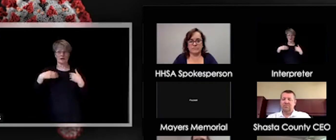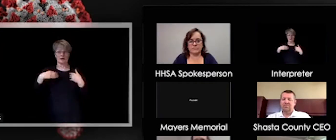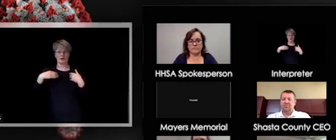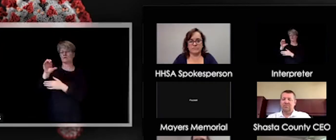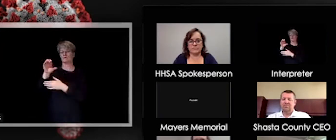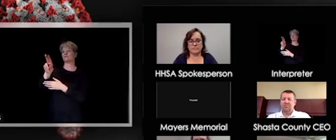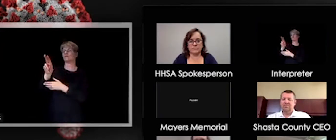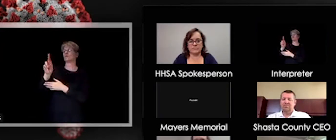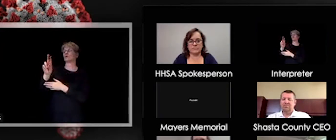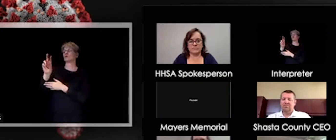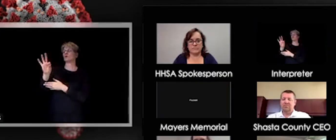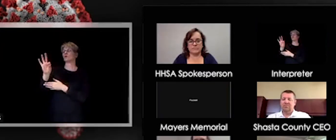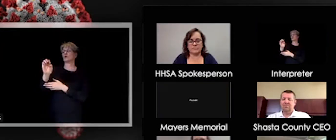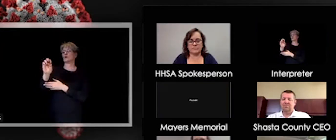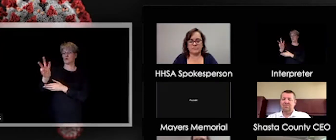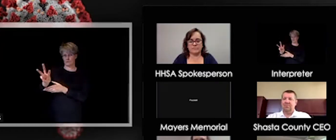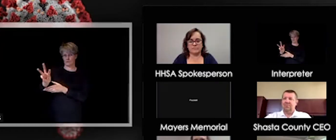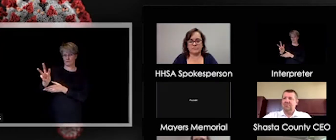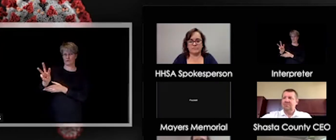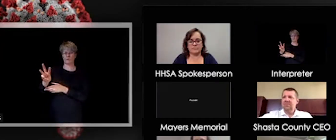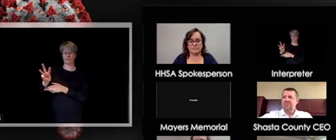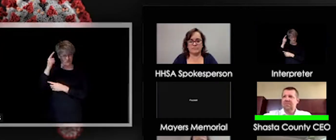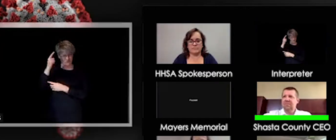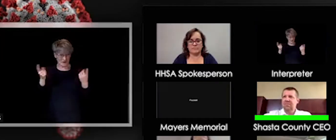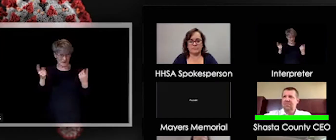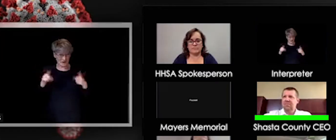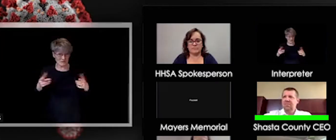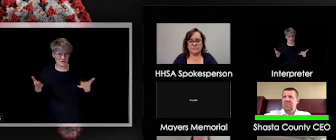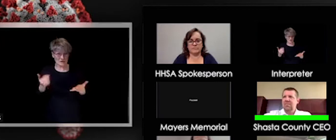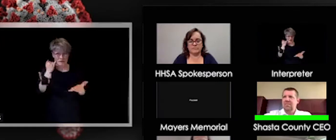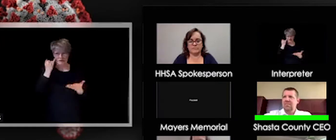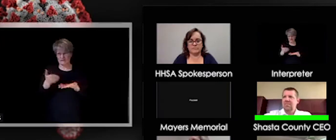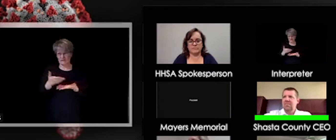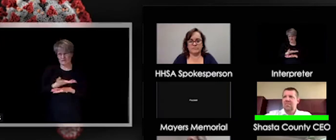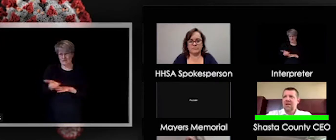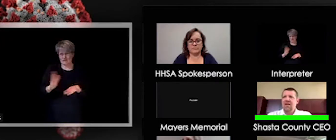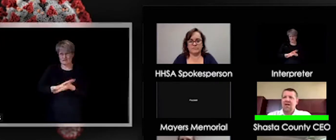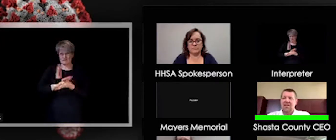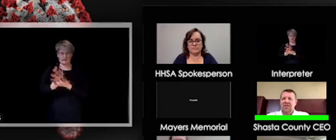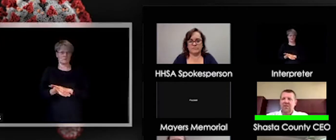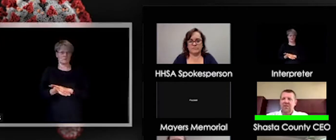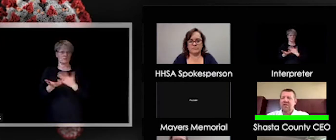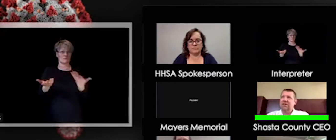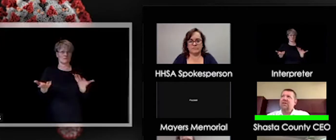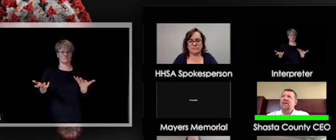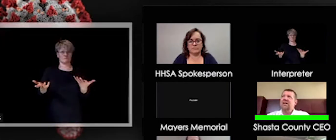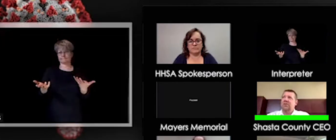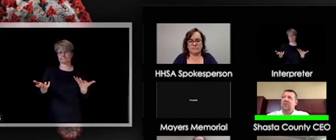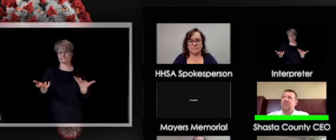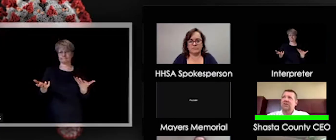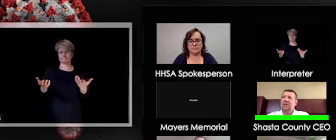if things get out of hand? Thanks for the question. So, we’ve seen